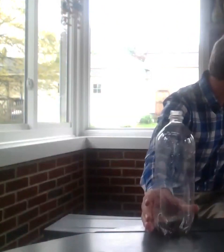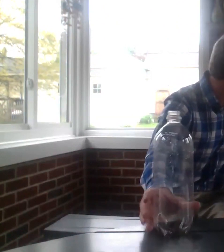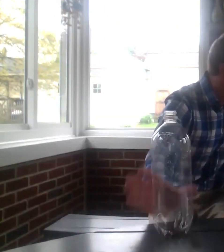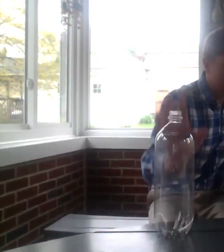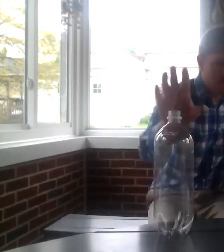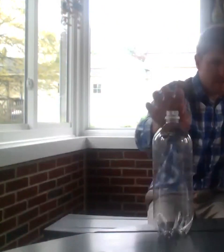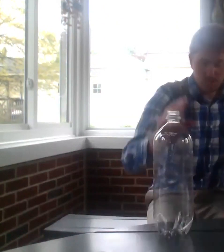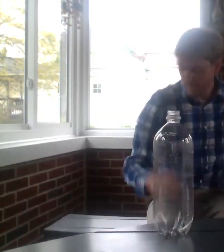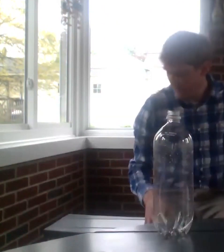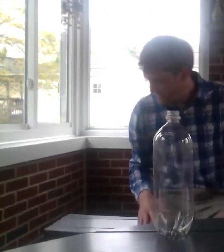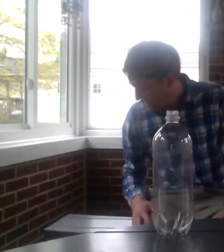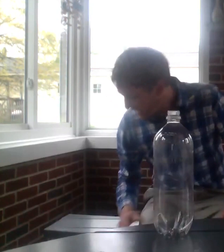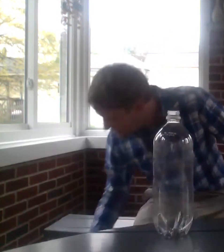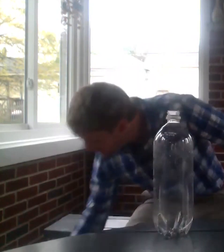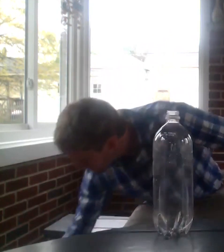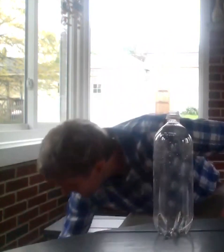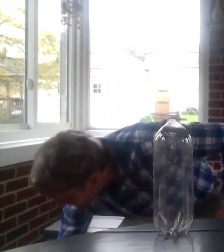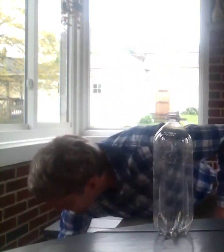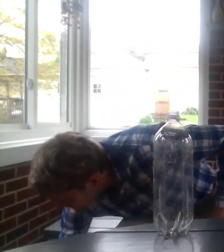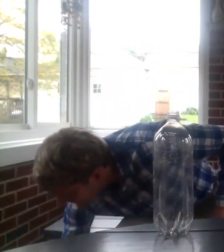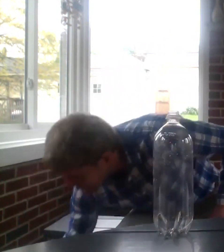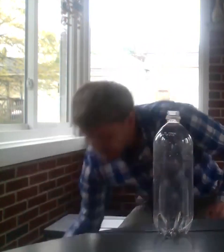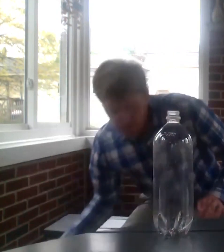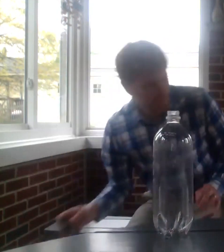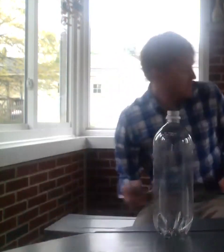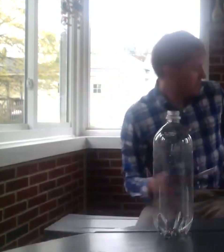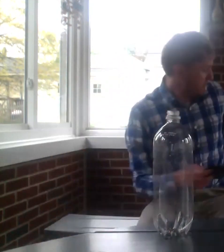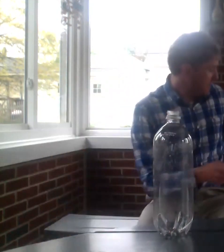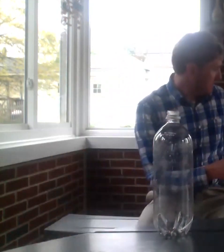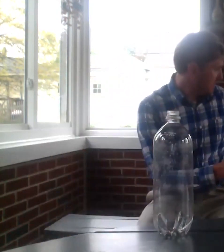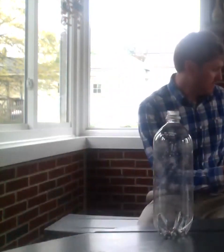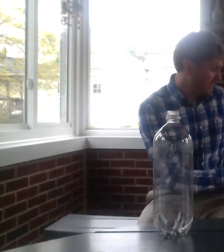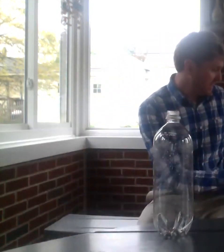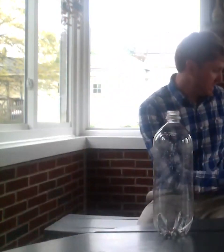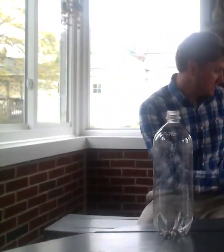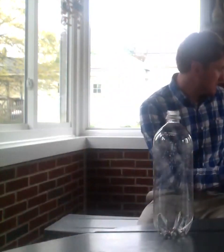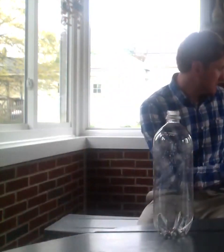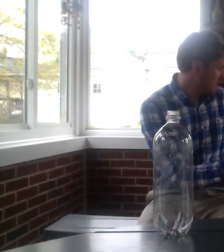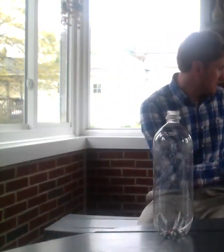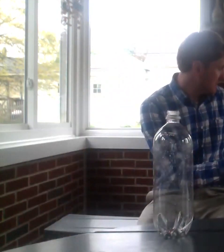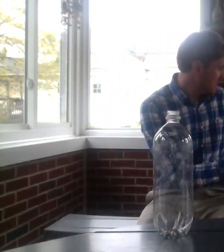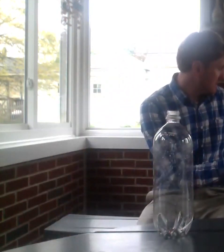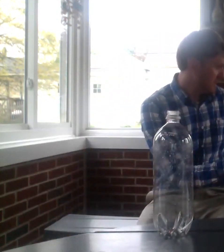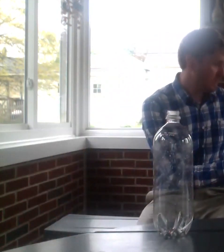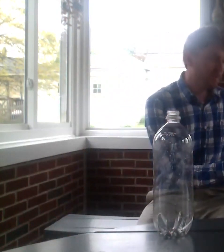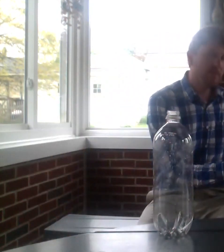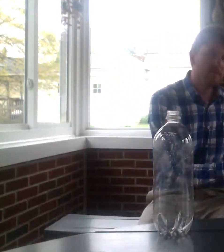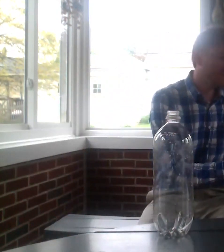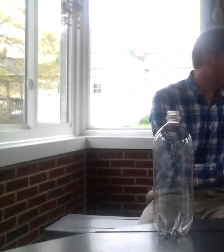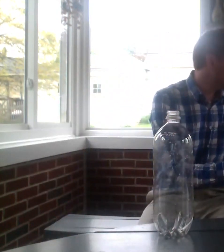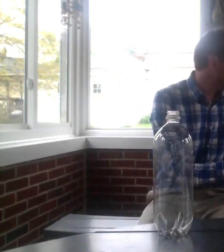[Girls] Scissors. With a monster sticker on it but it's ripped. Make sure, if you use scissors,